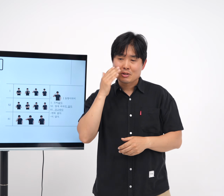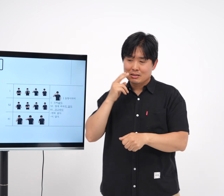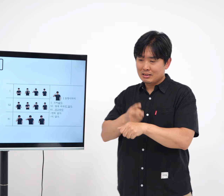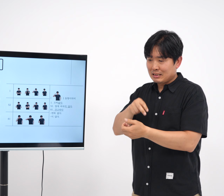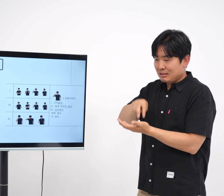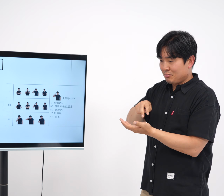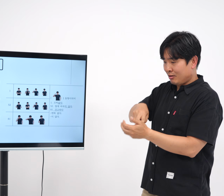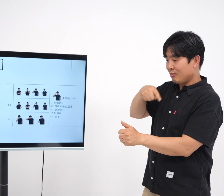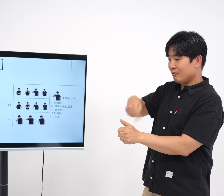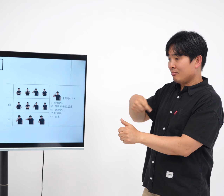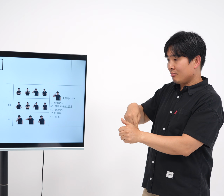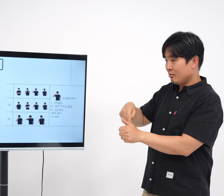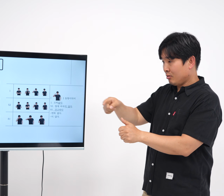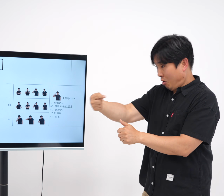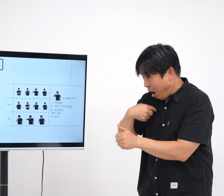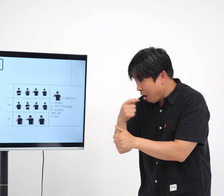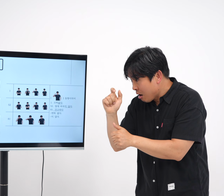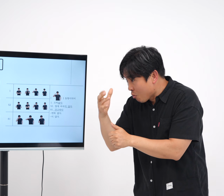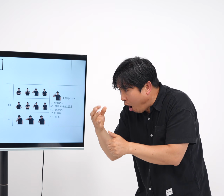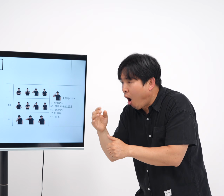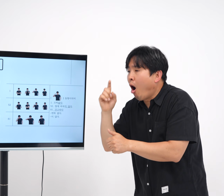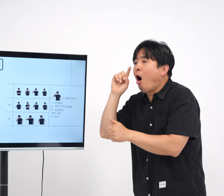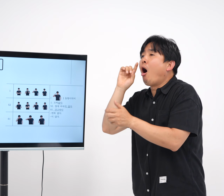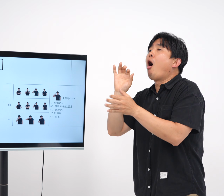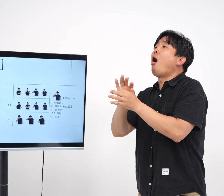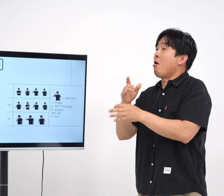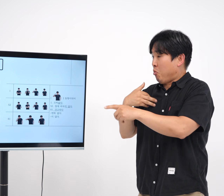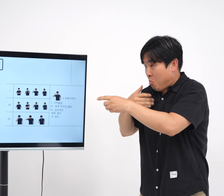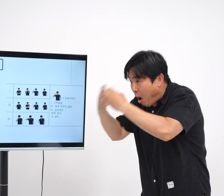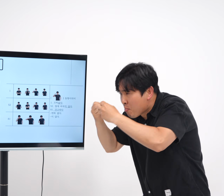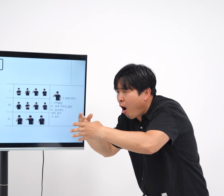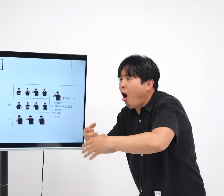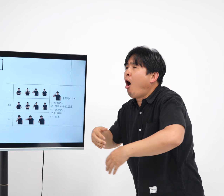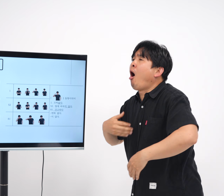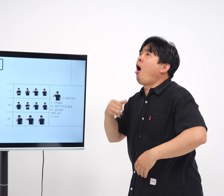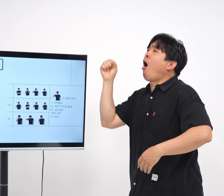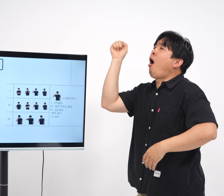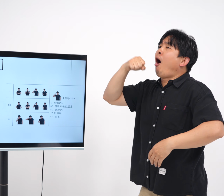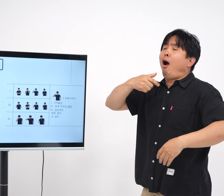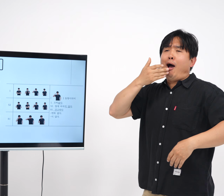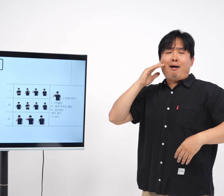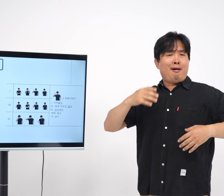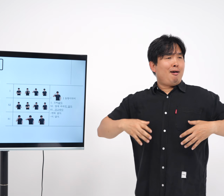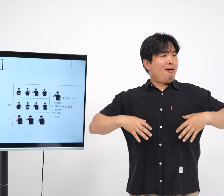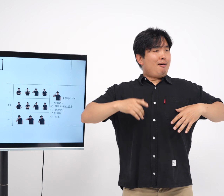The hearing person may say, “Wow, this is an idiomatic expression!” When I said it, a deaf person would say, "Ah, is this a new expression? I see!"